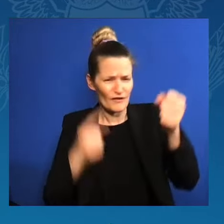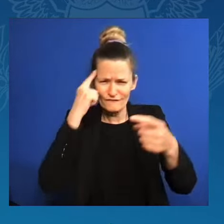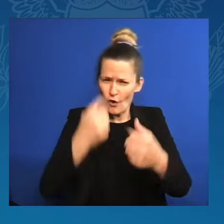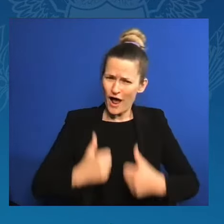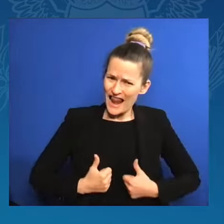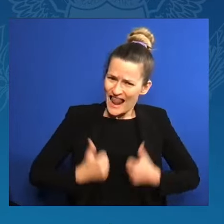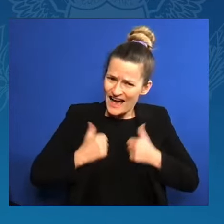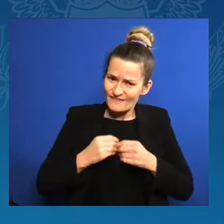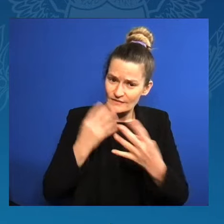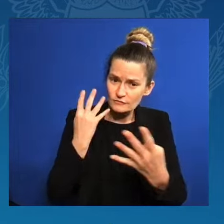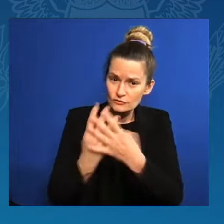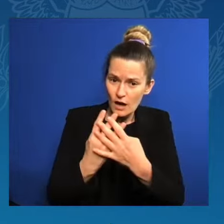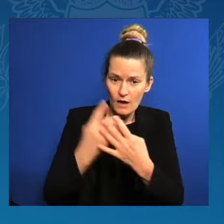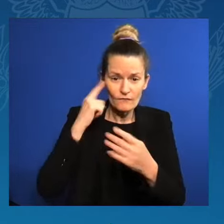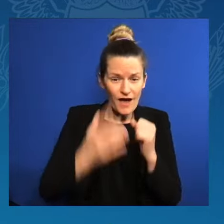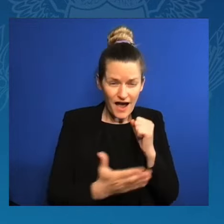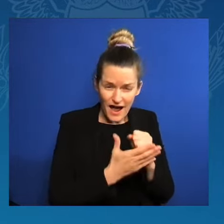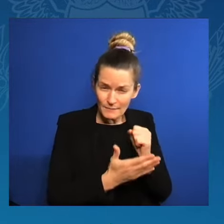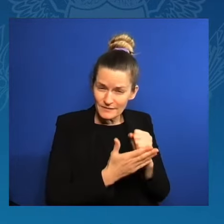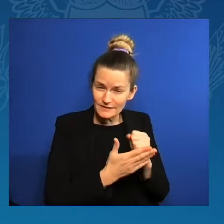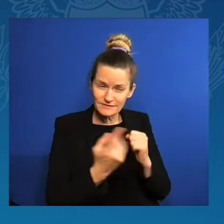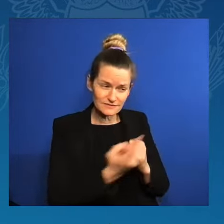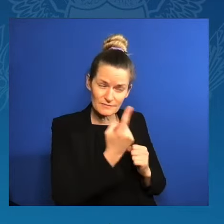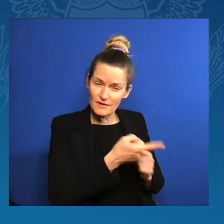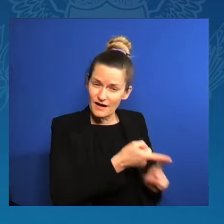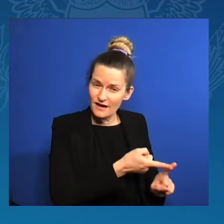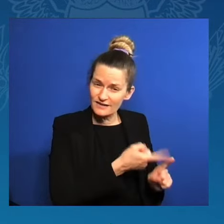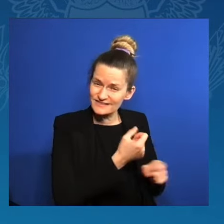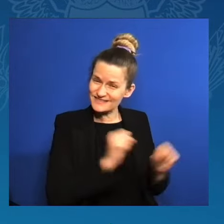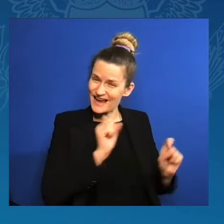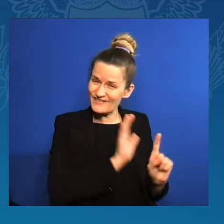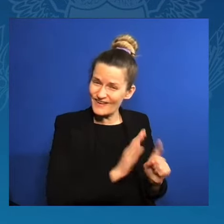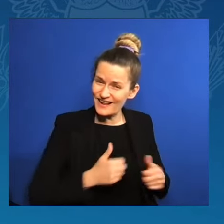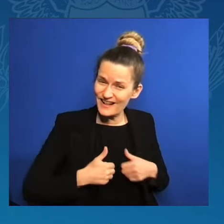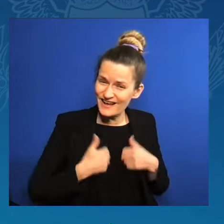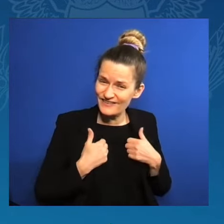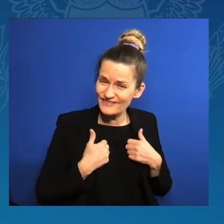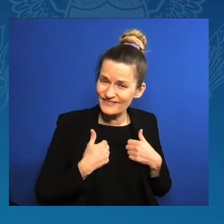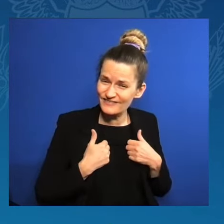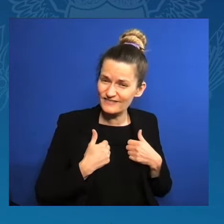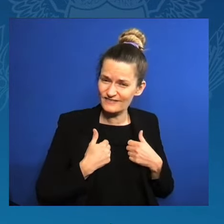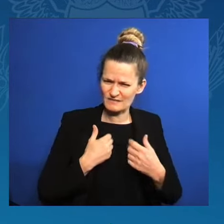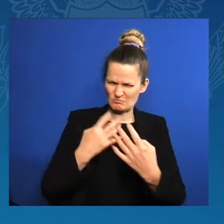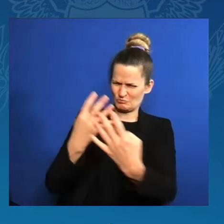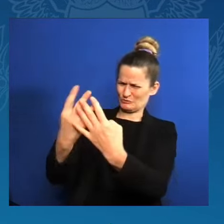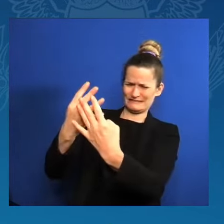for a healthcare provider doing what, in their medical judgement, is the right thing to do?